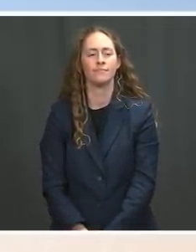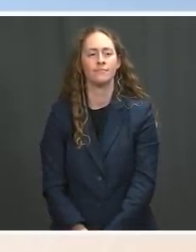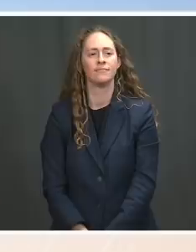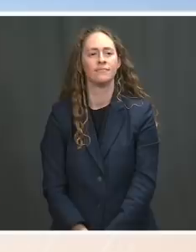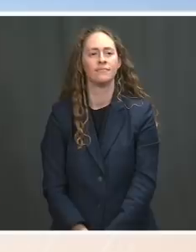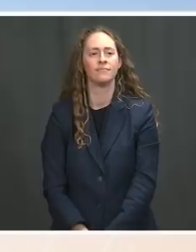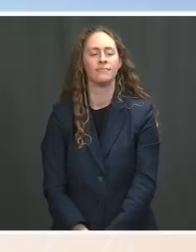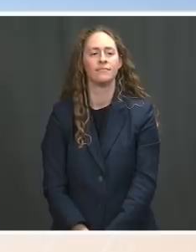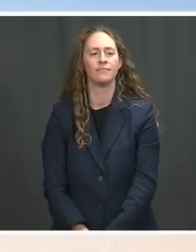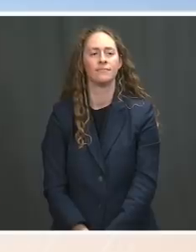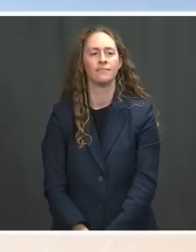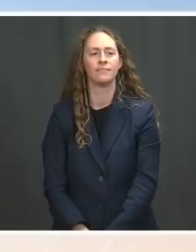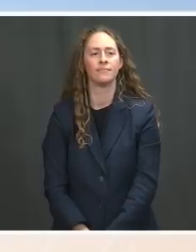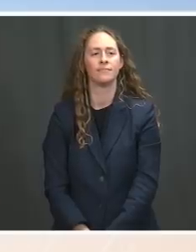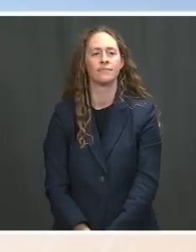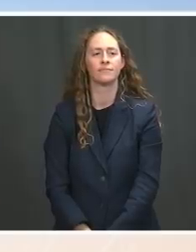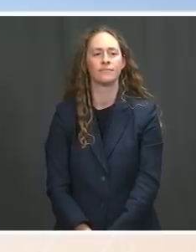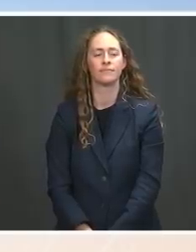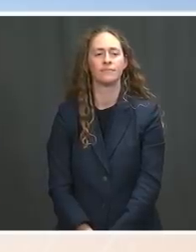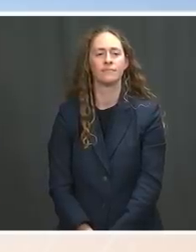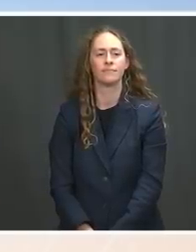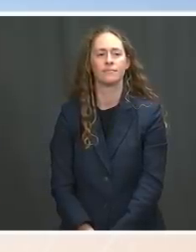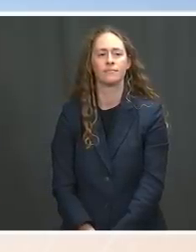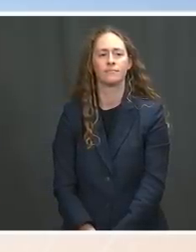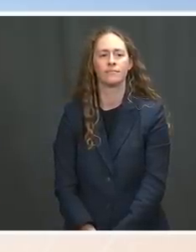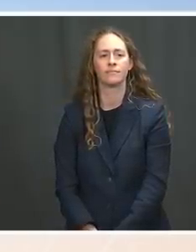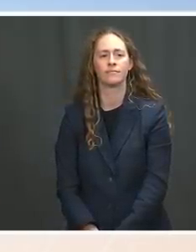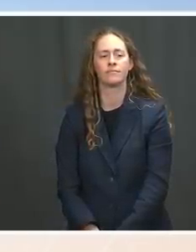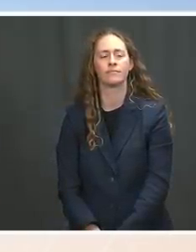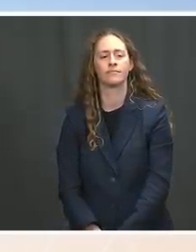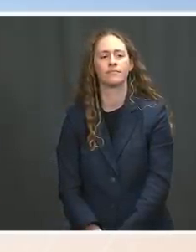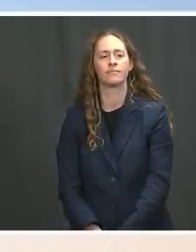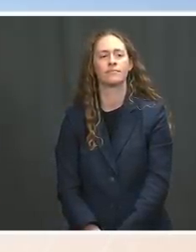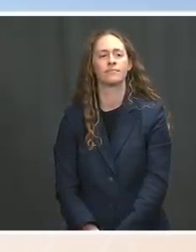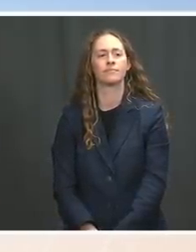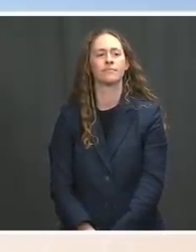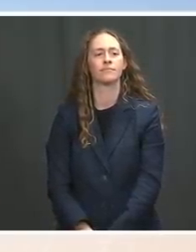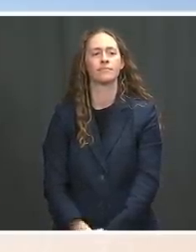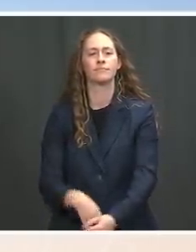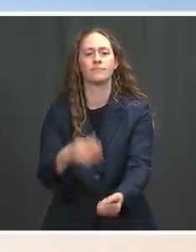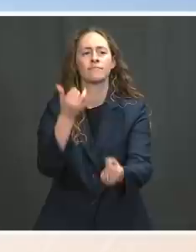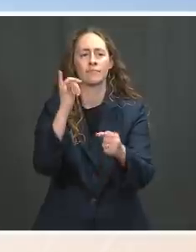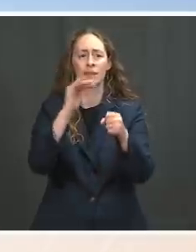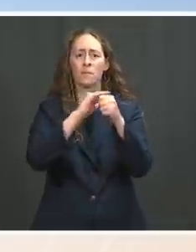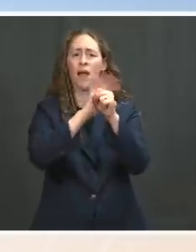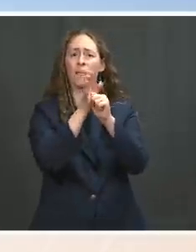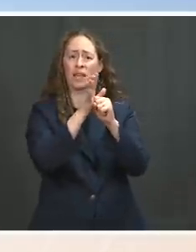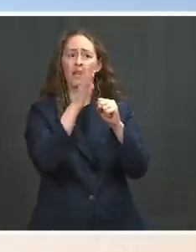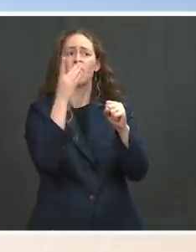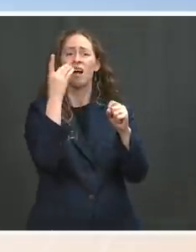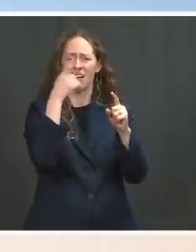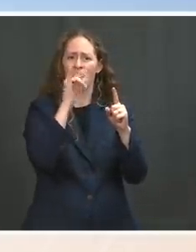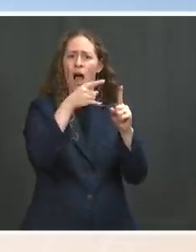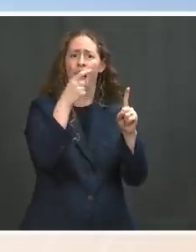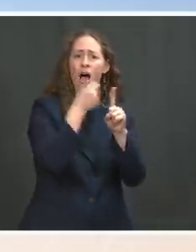On top of that, the Administrator -- Administrator Guzman from the SBA -- set aside $500 million in funding for applicants